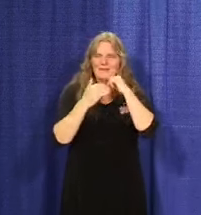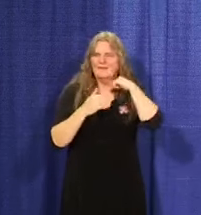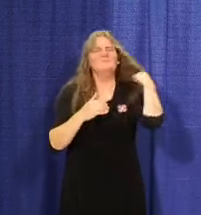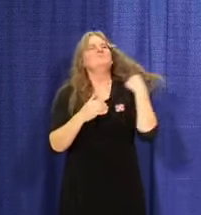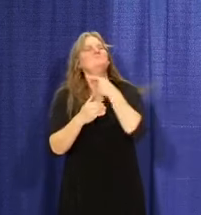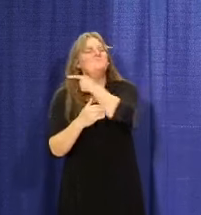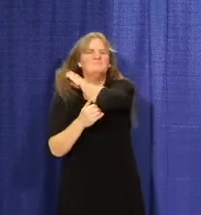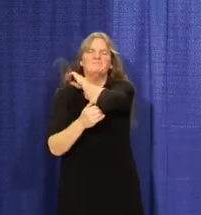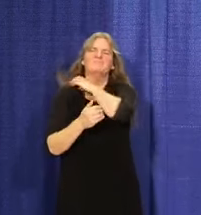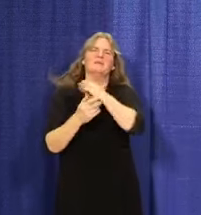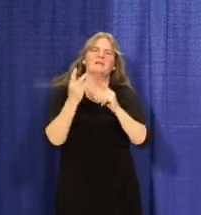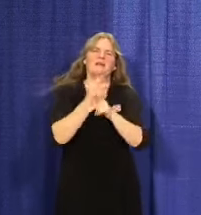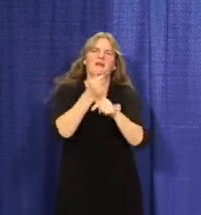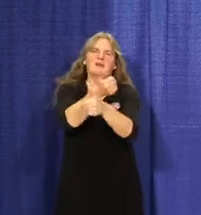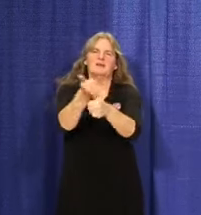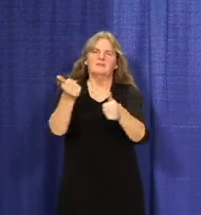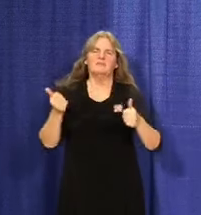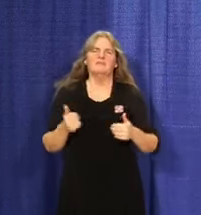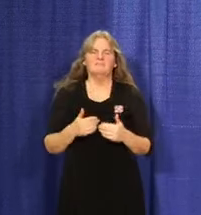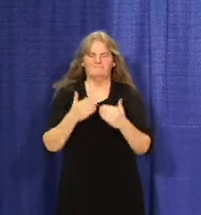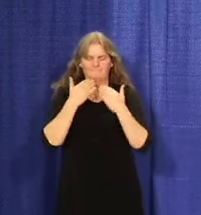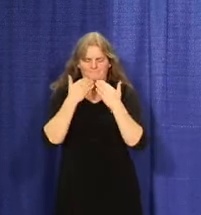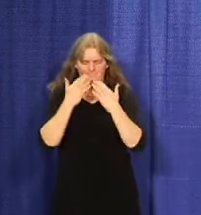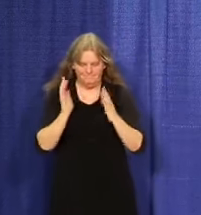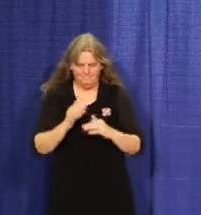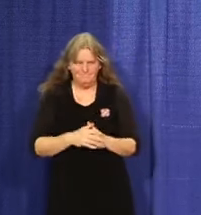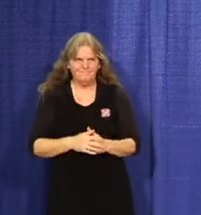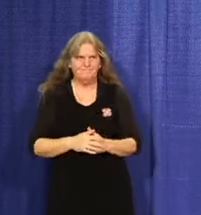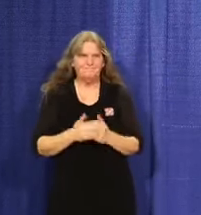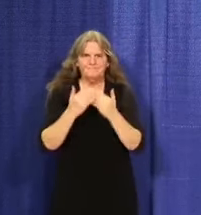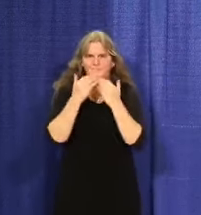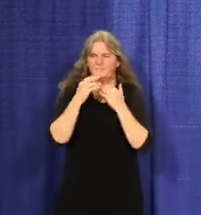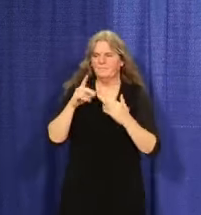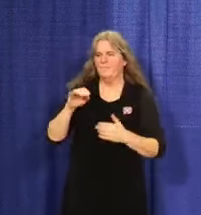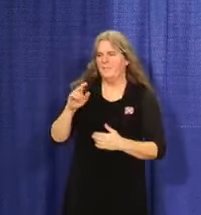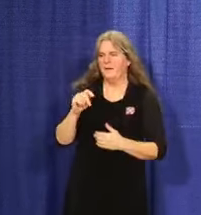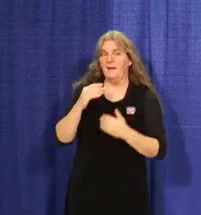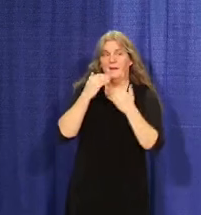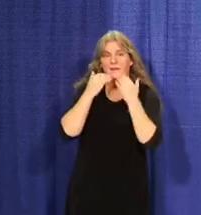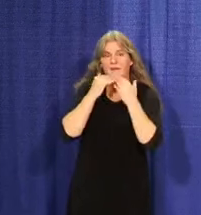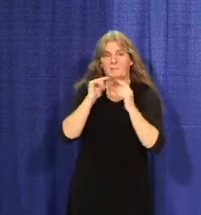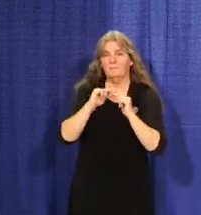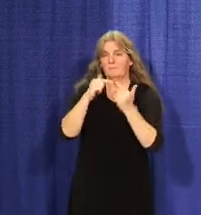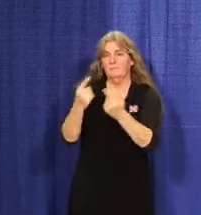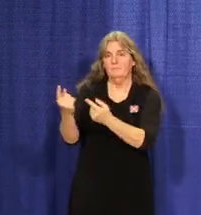stay well. Pat: Thank you, both. Now to the phone lines and we will begin with John Kennedy,